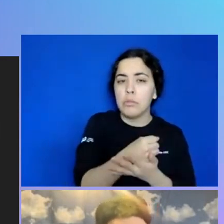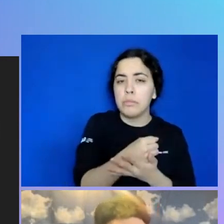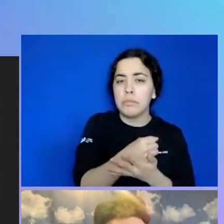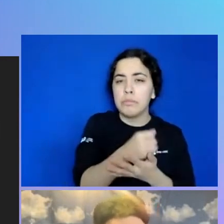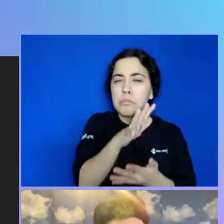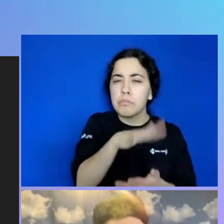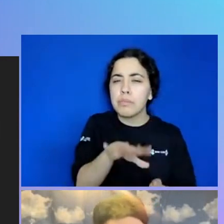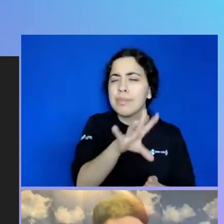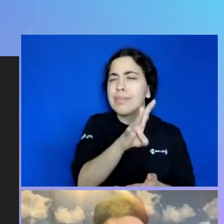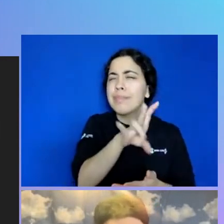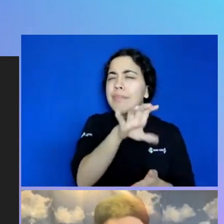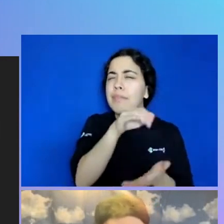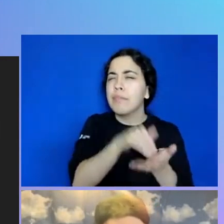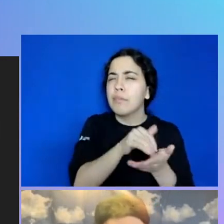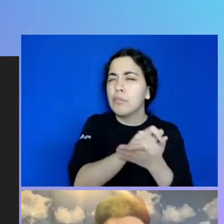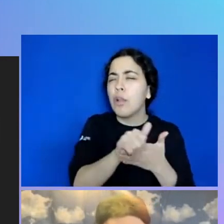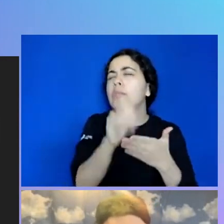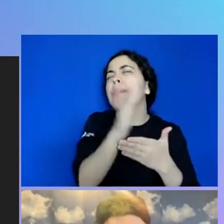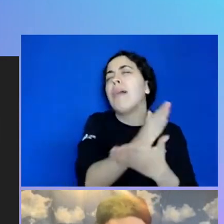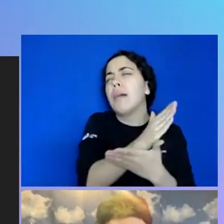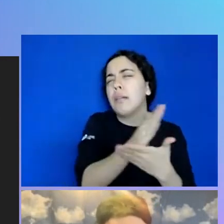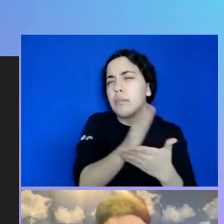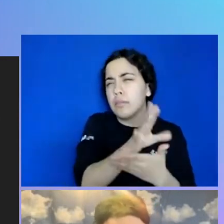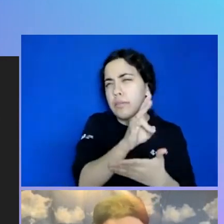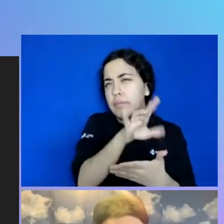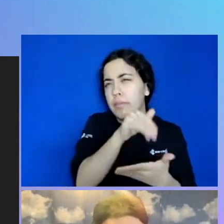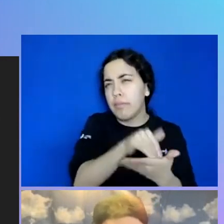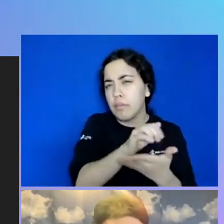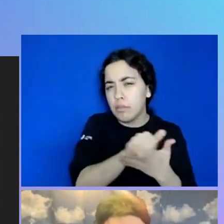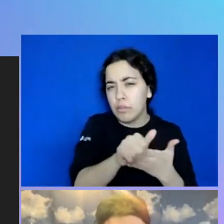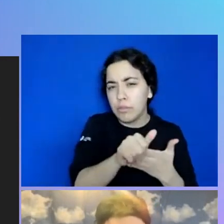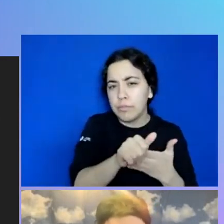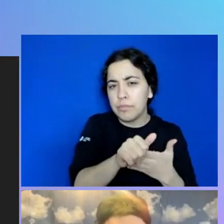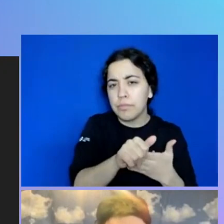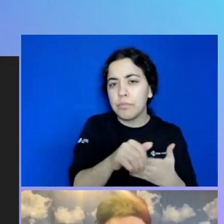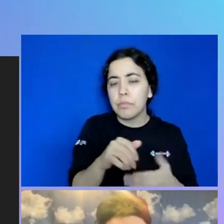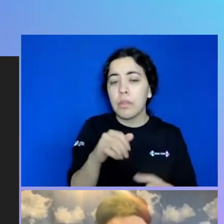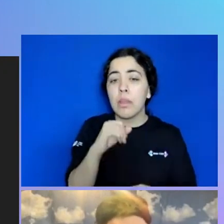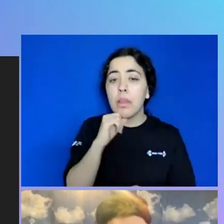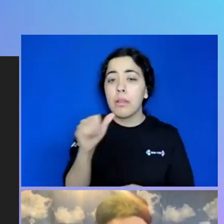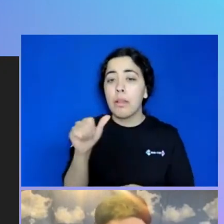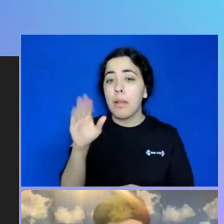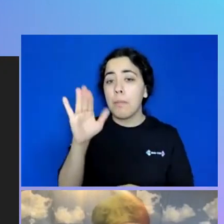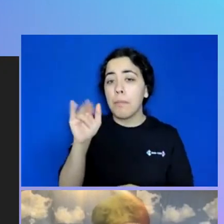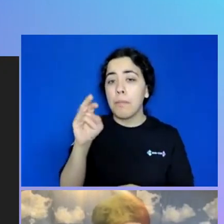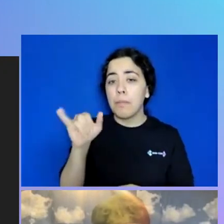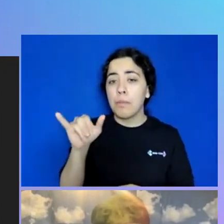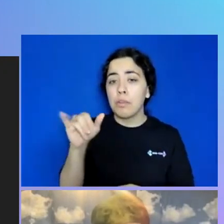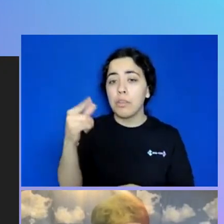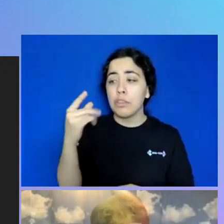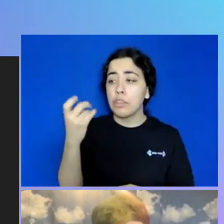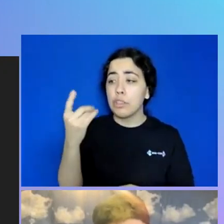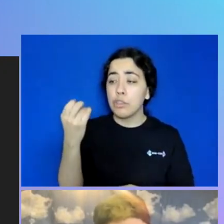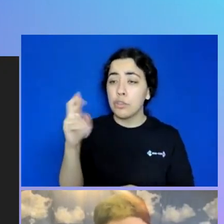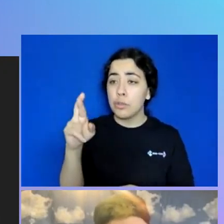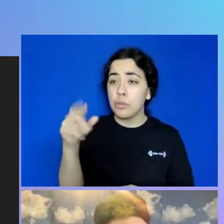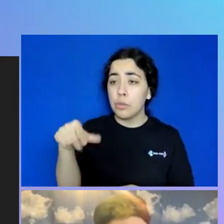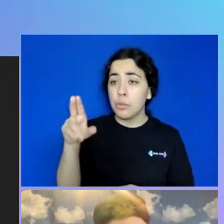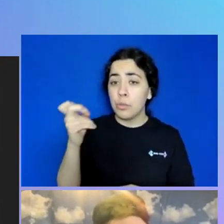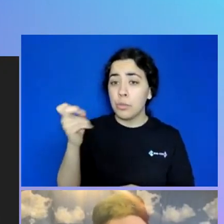about $75,000 on average. Non binary or gender queer